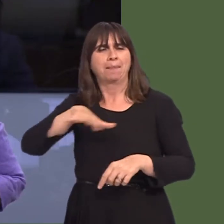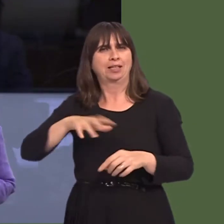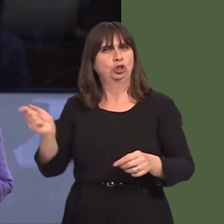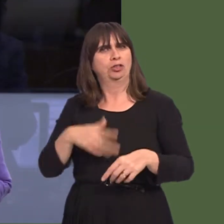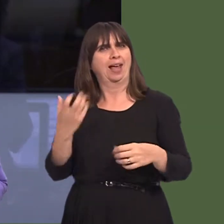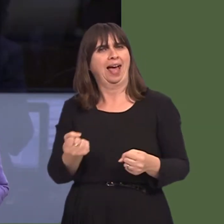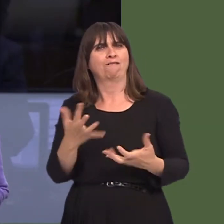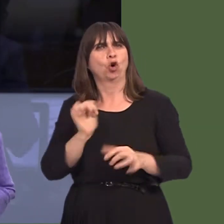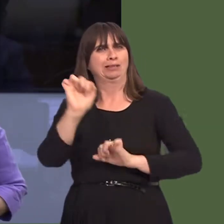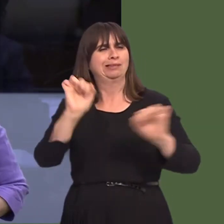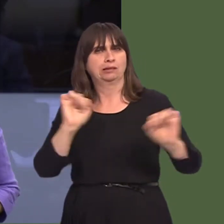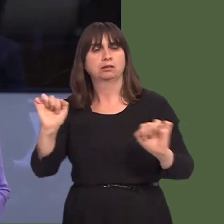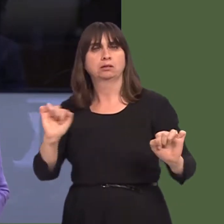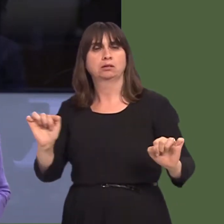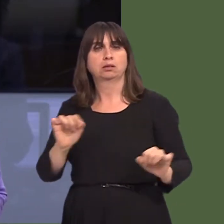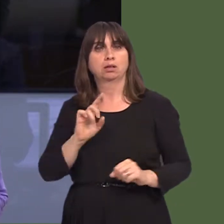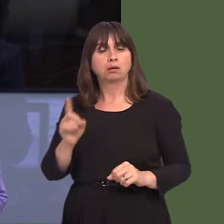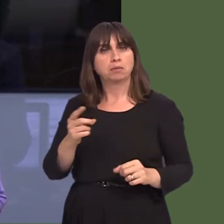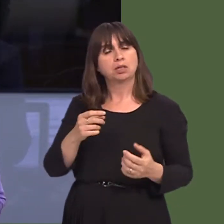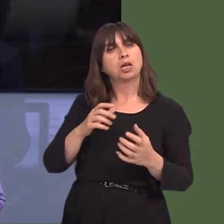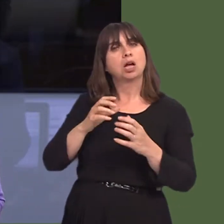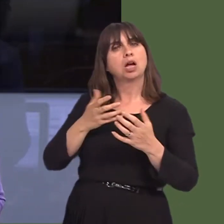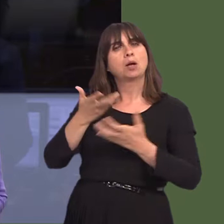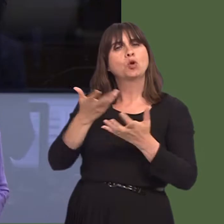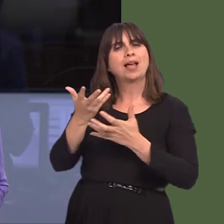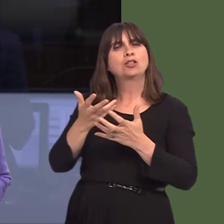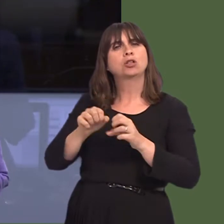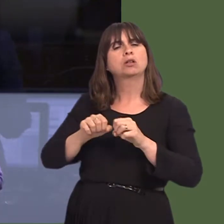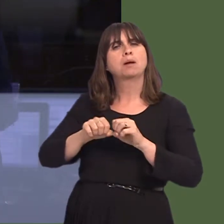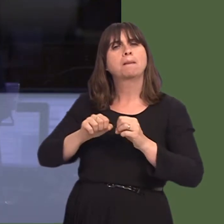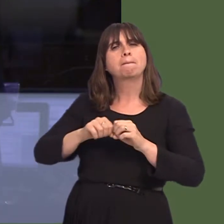However, the latest communications market report for Wales found that just over eight